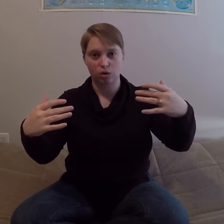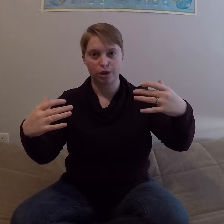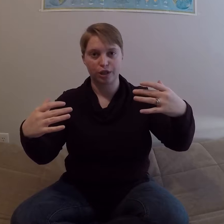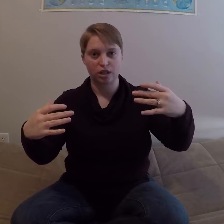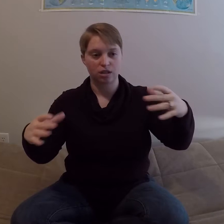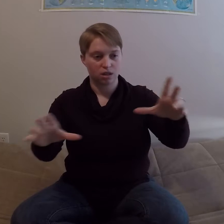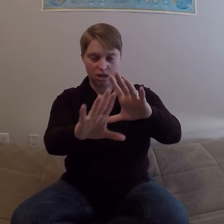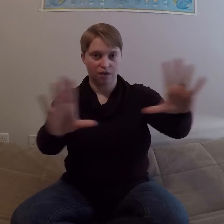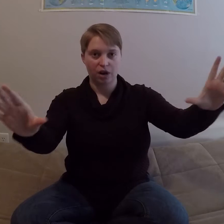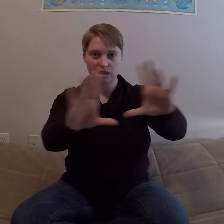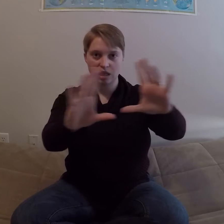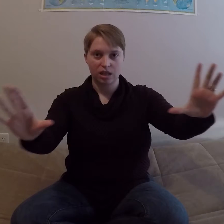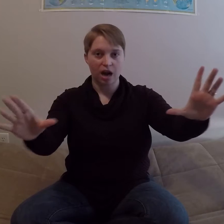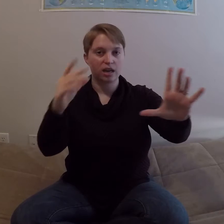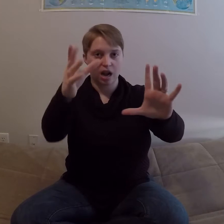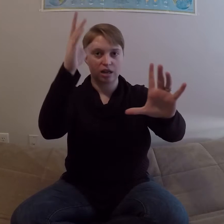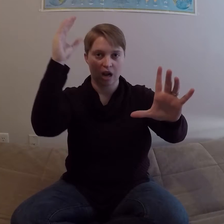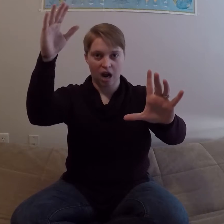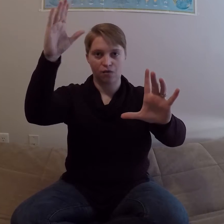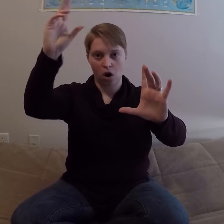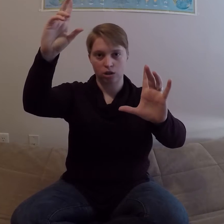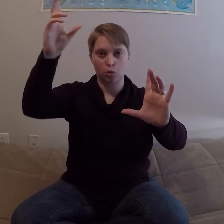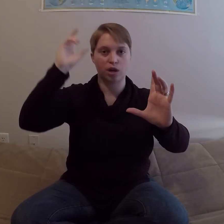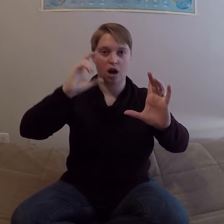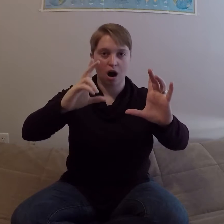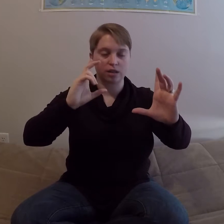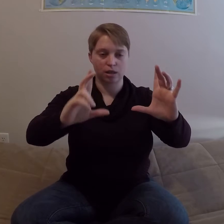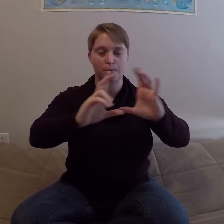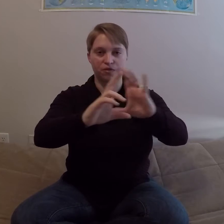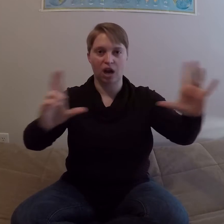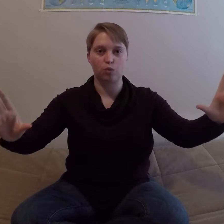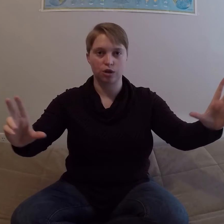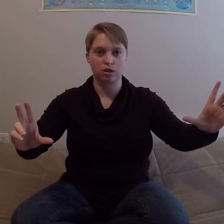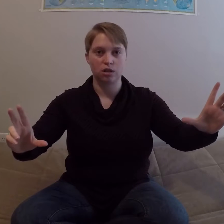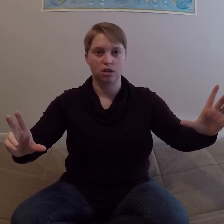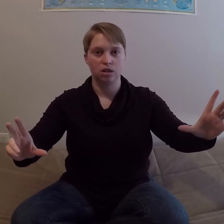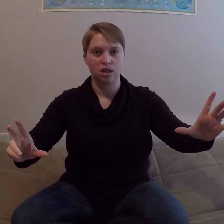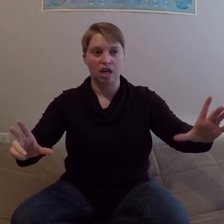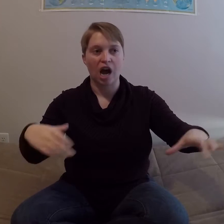If I see that and have auditory on top of that word,